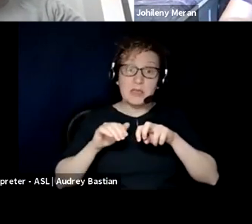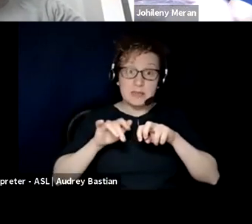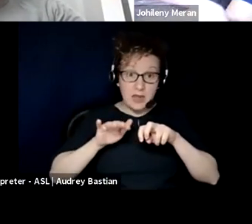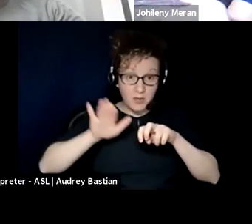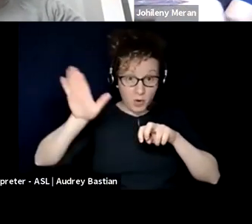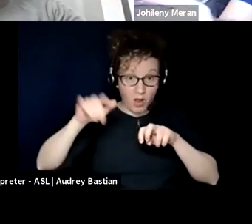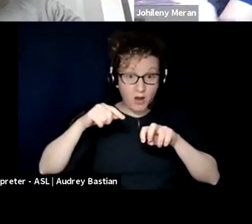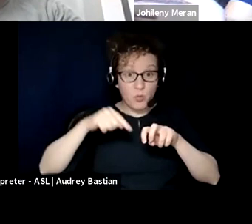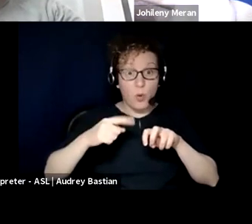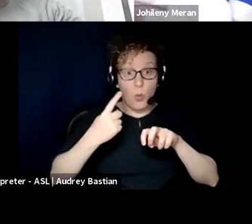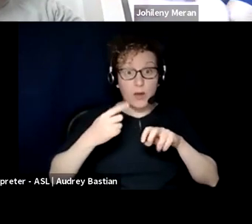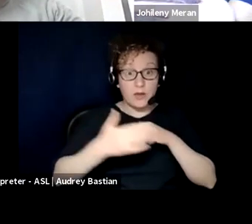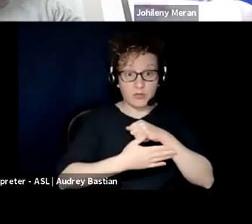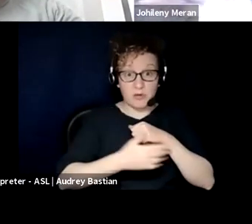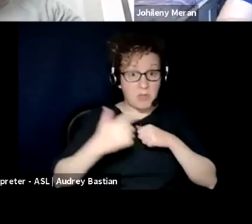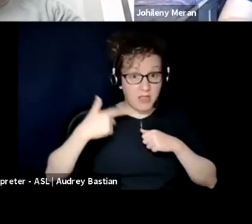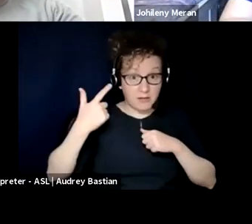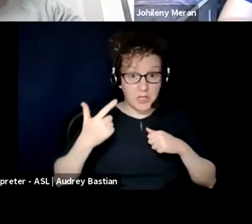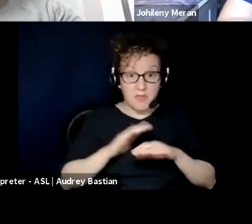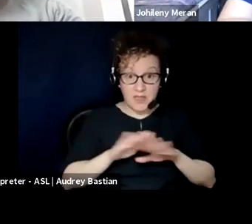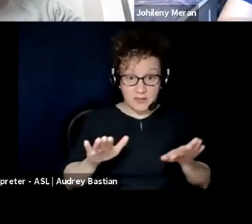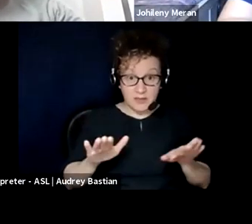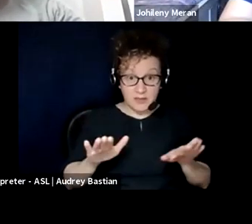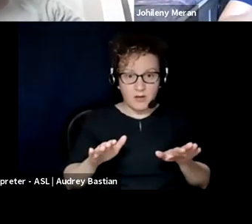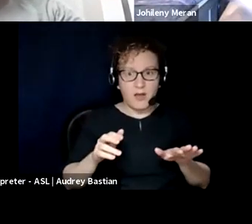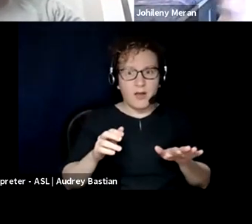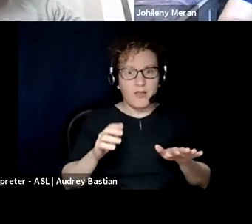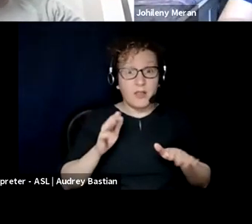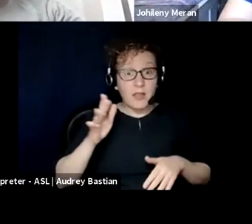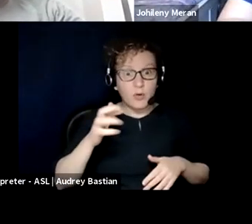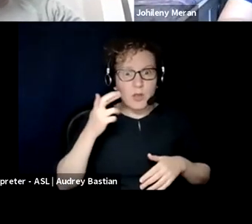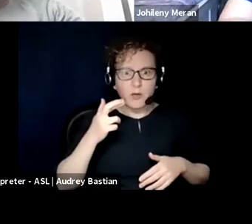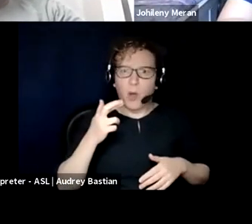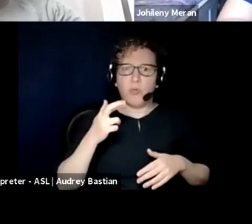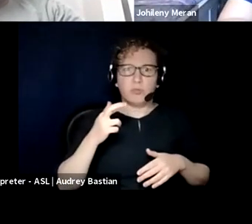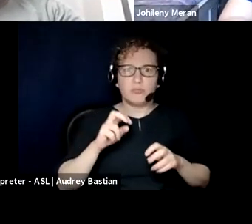I thought I was just going to London and that was it. And then I realized this opportunity